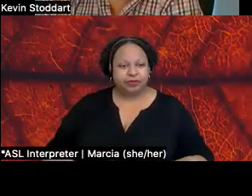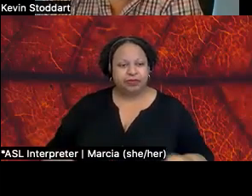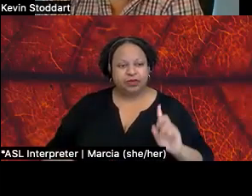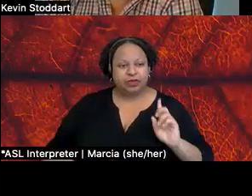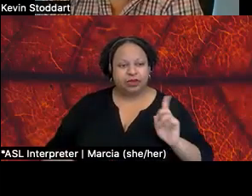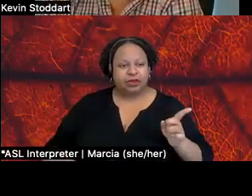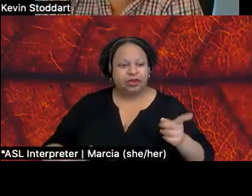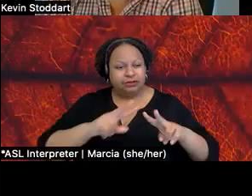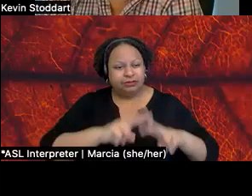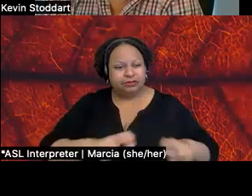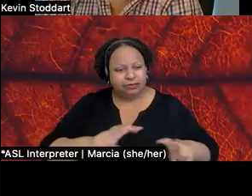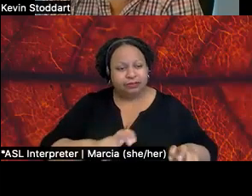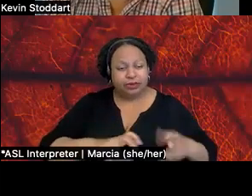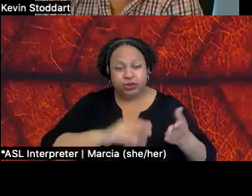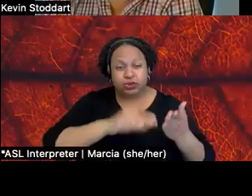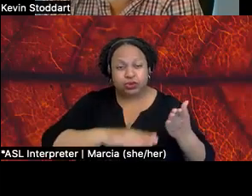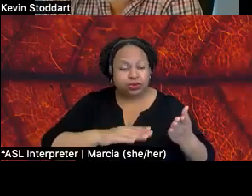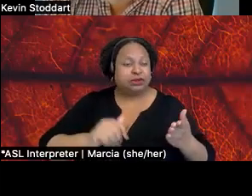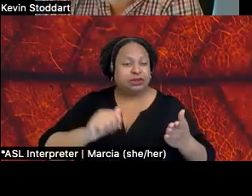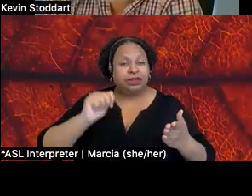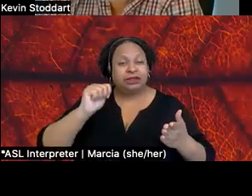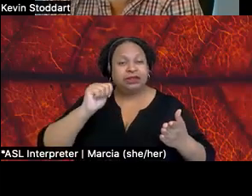Do they have problems making appointments?